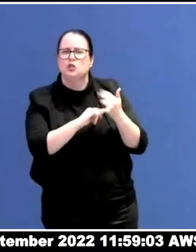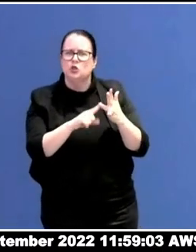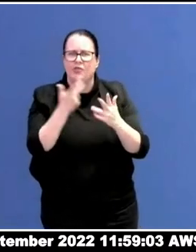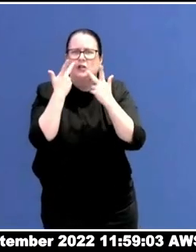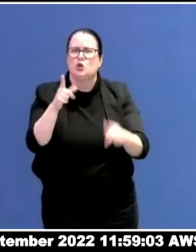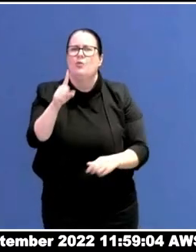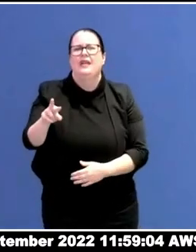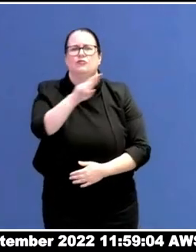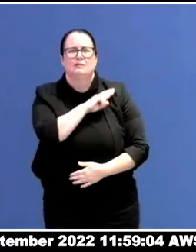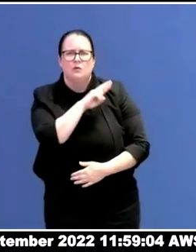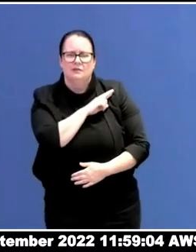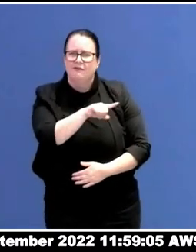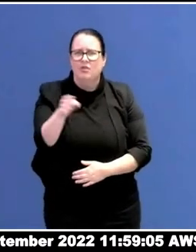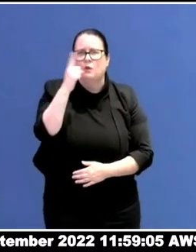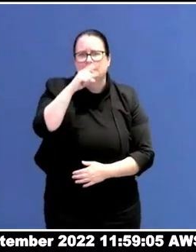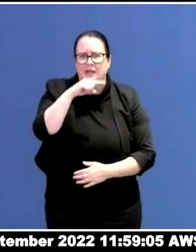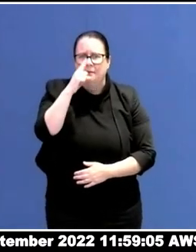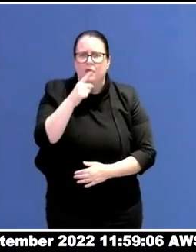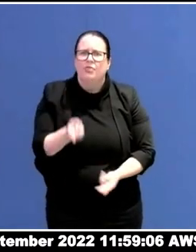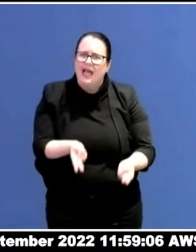transparency in real-time data.